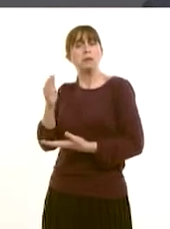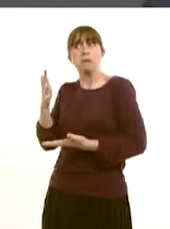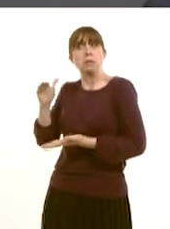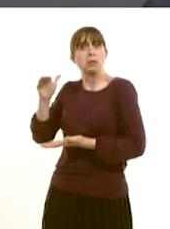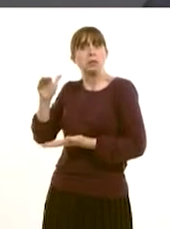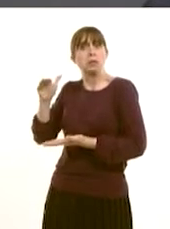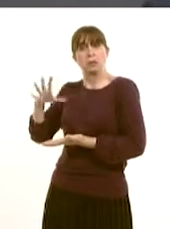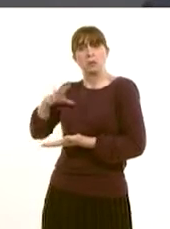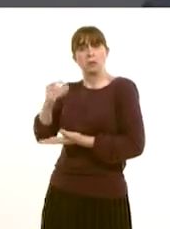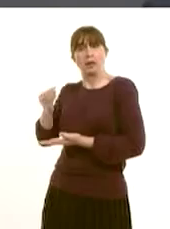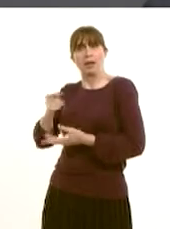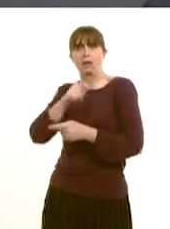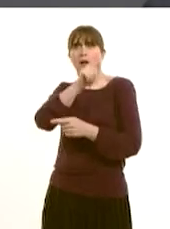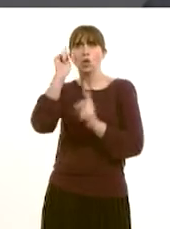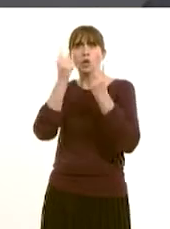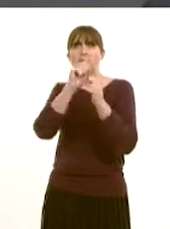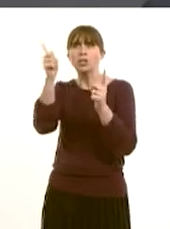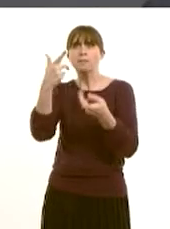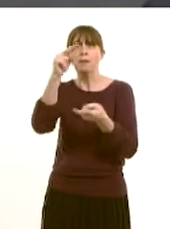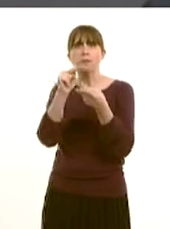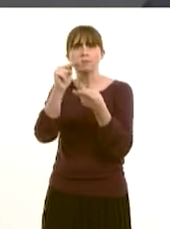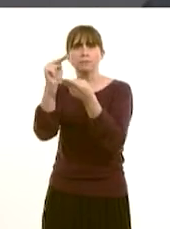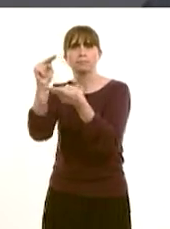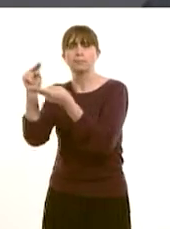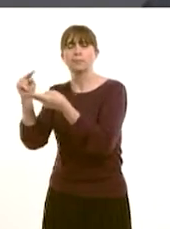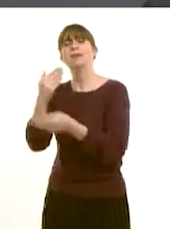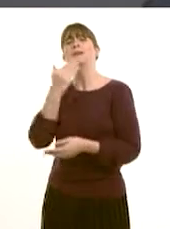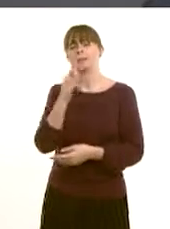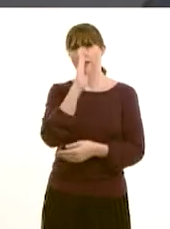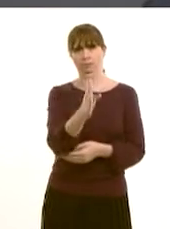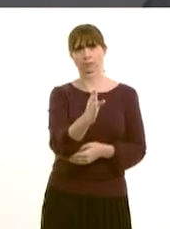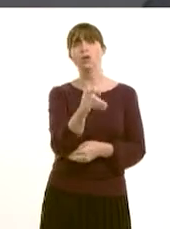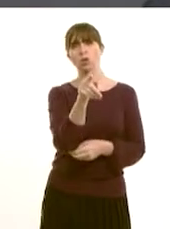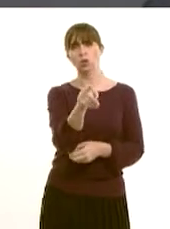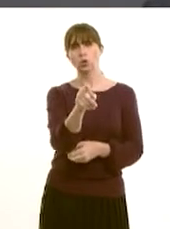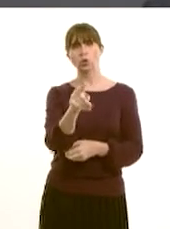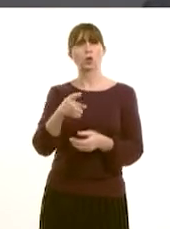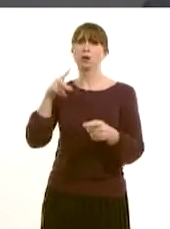I reiterate to you today, First Minister: drop those planned cuts, support Welsh education,